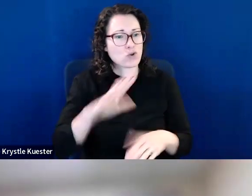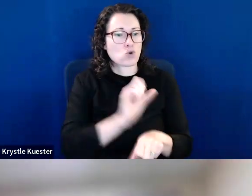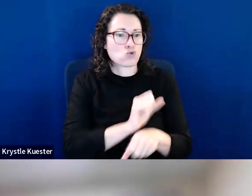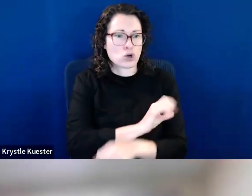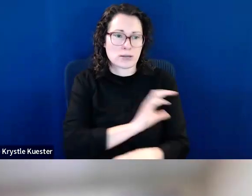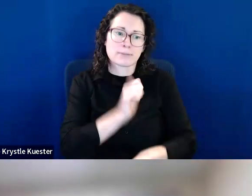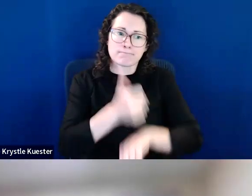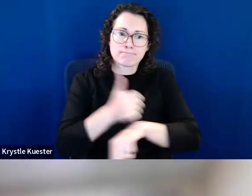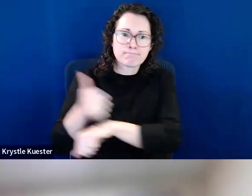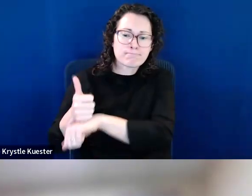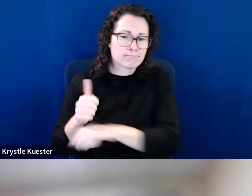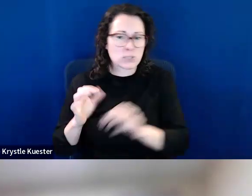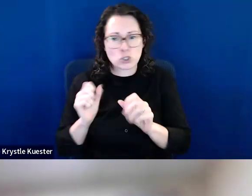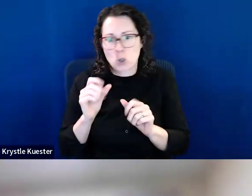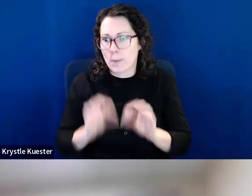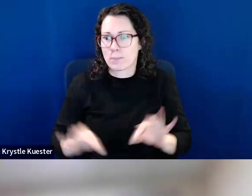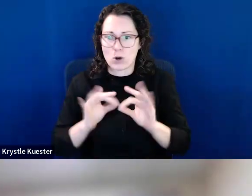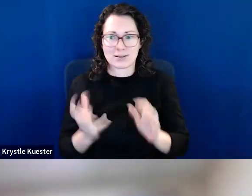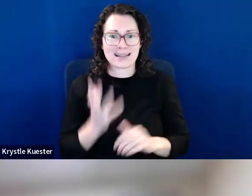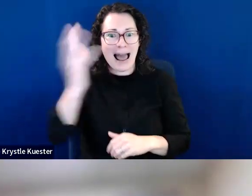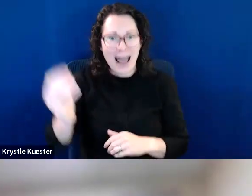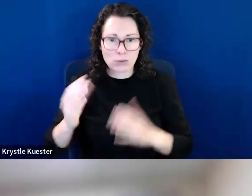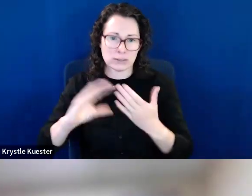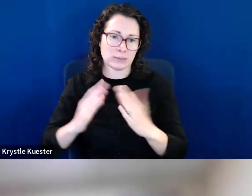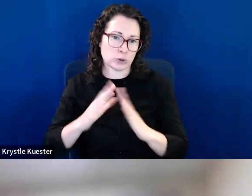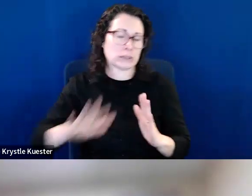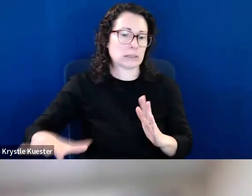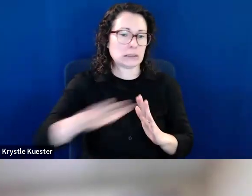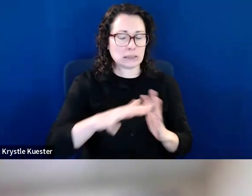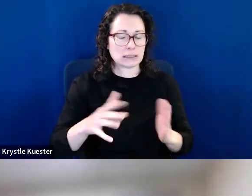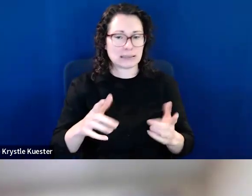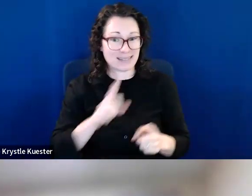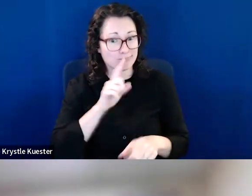those happen. I think it's so important to get out in the community and um hear from regular people